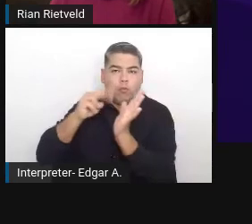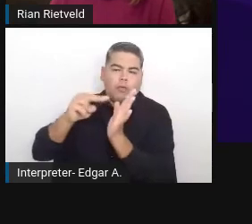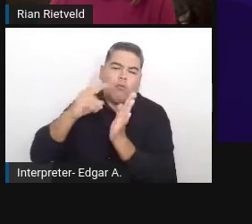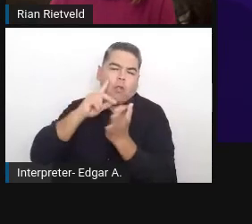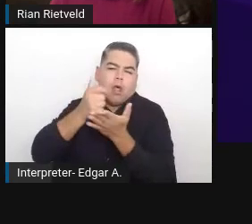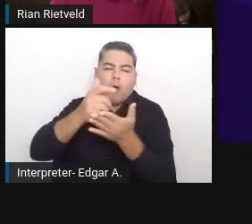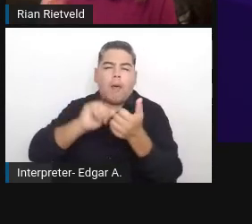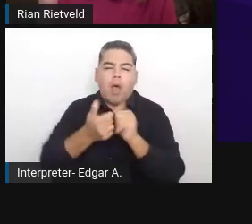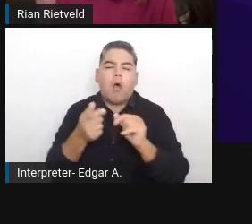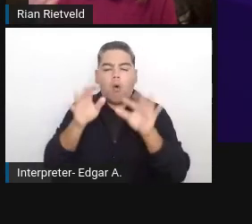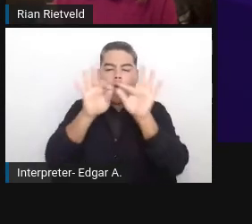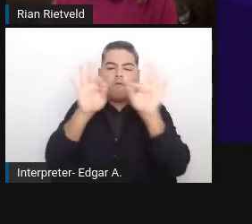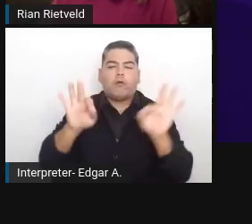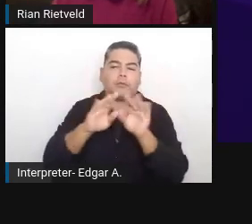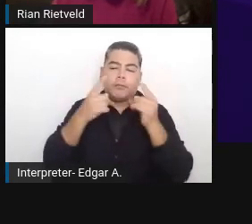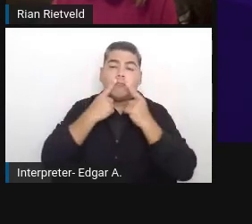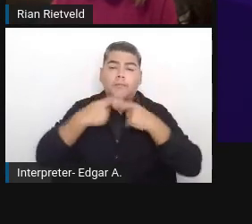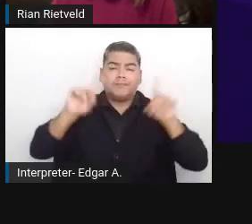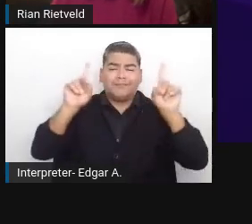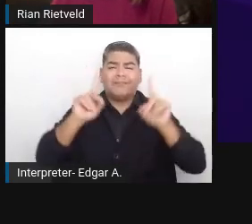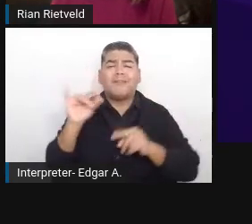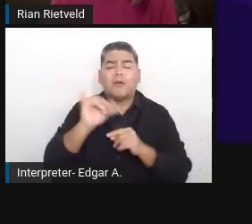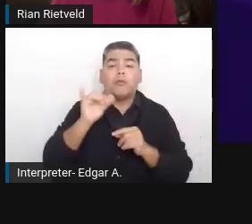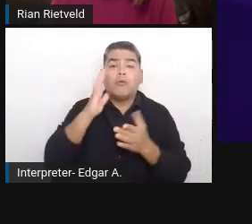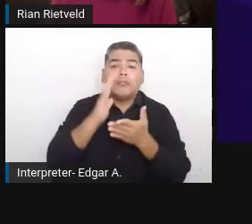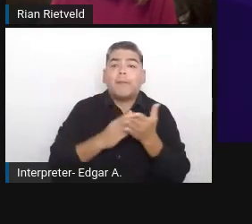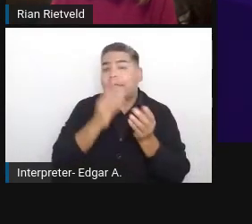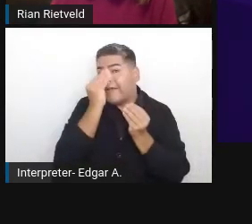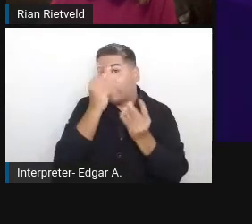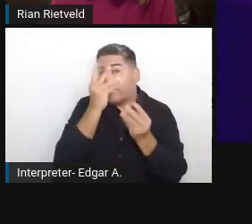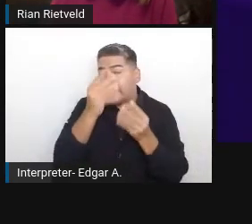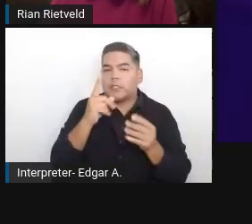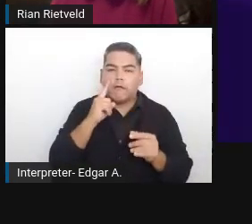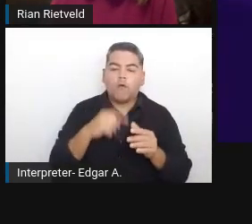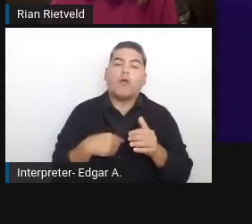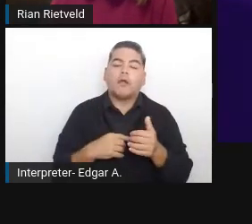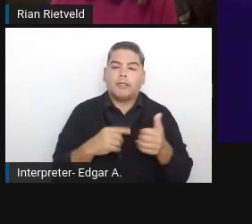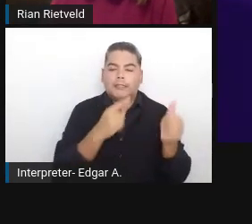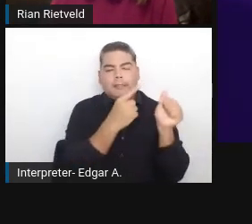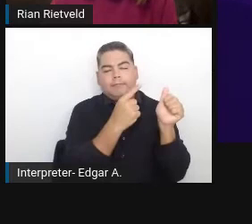There is information for content providers, for developers.